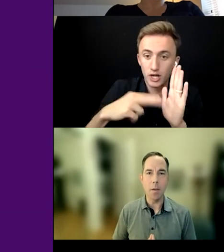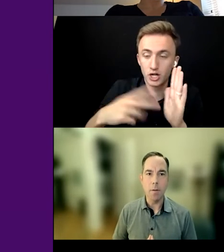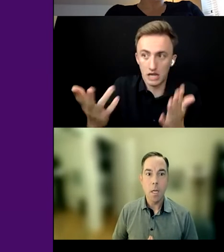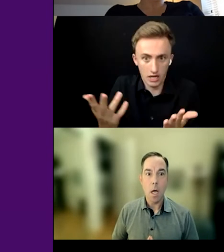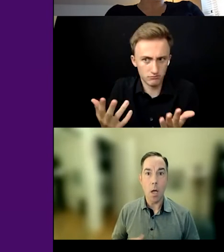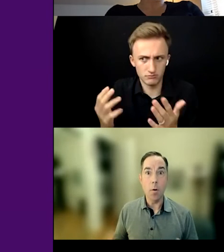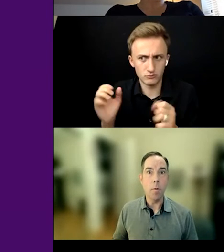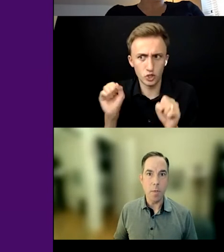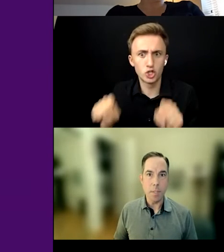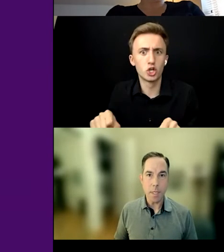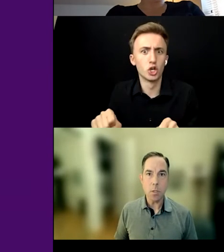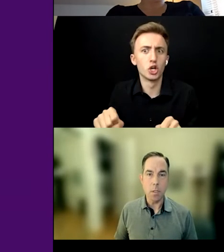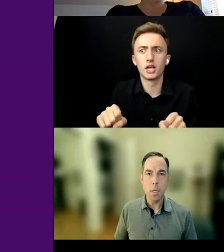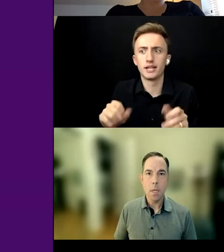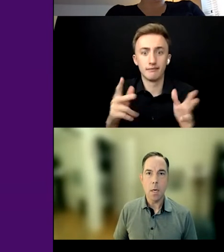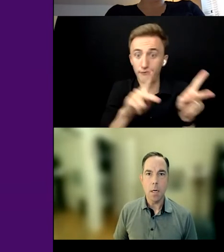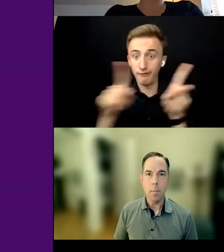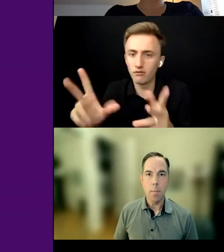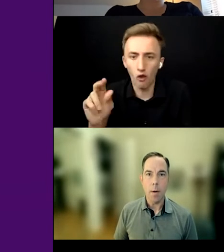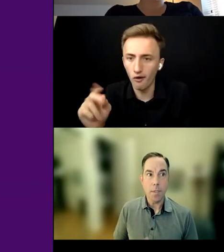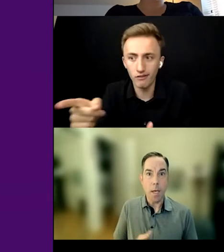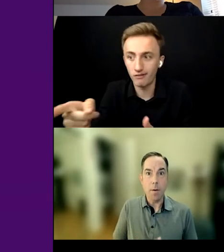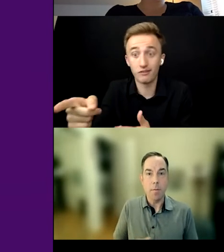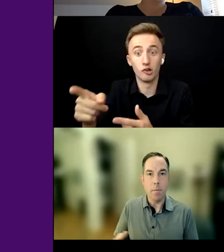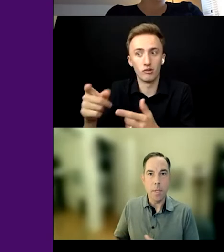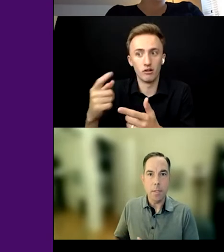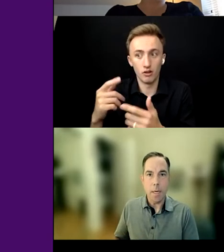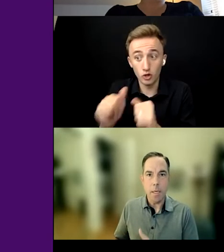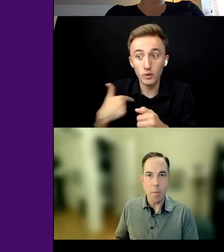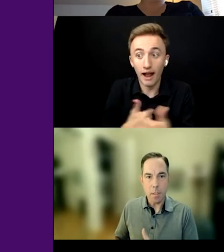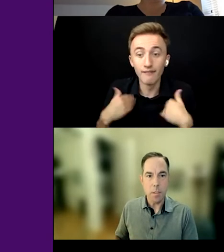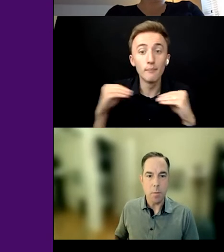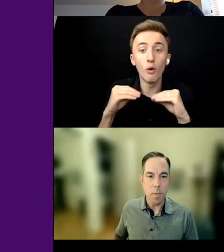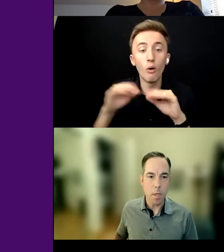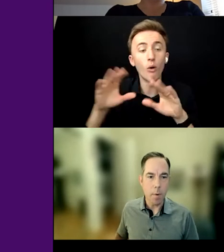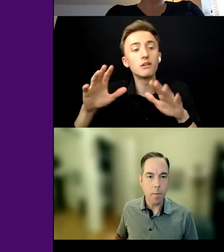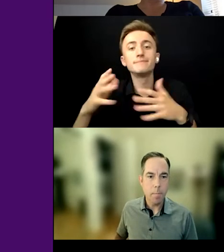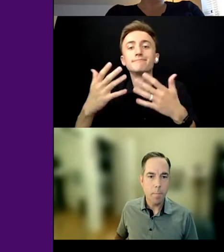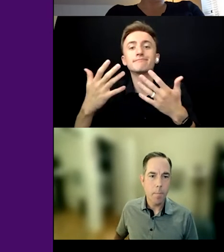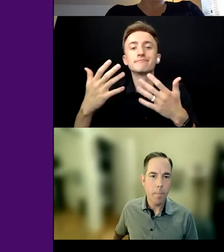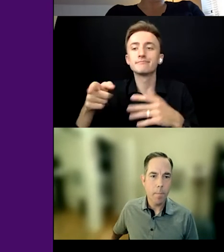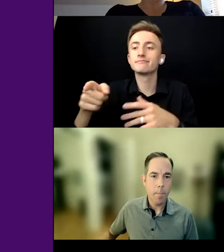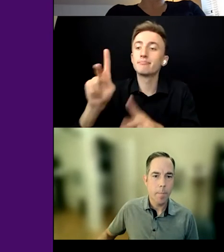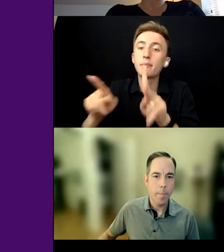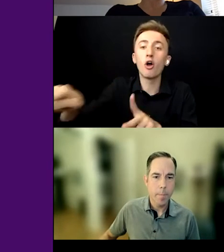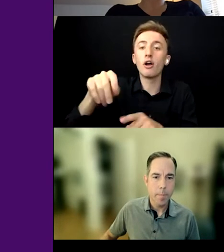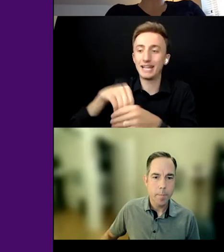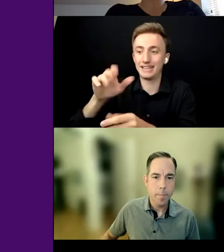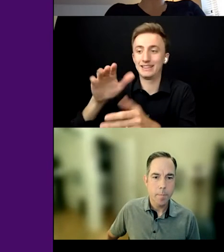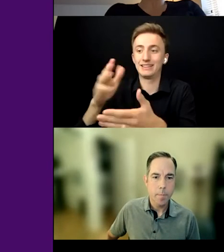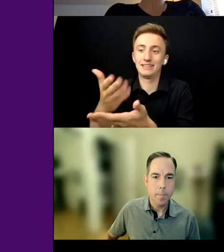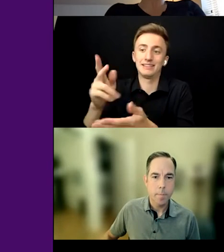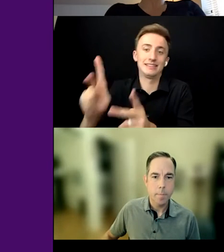of under recognization in this space as well. >> Leonie: Almost certainly, I would suspect.